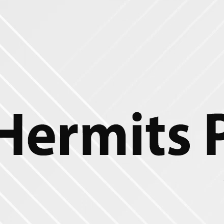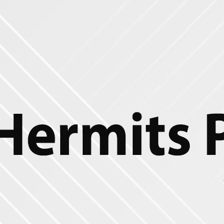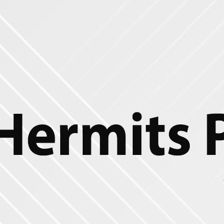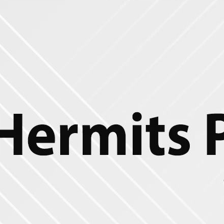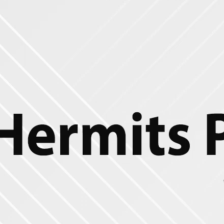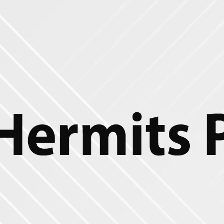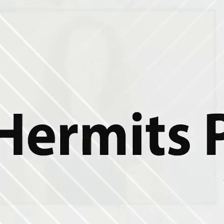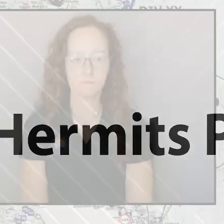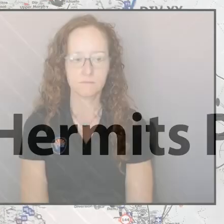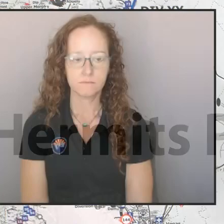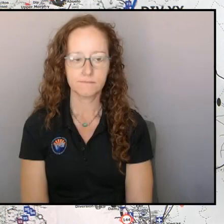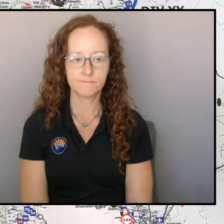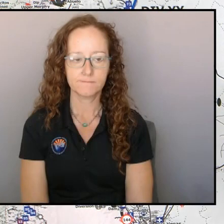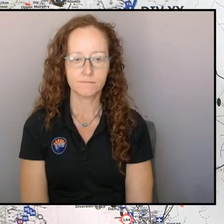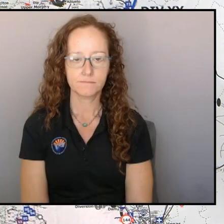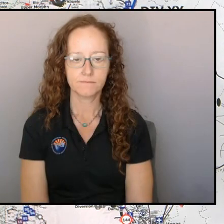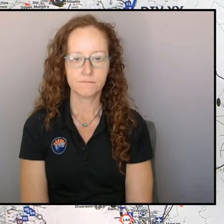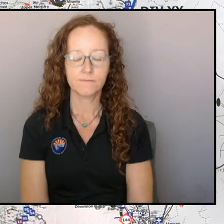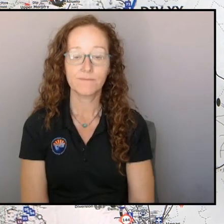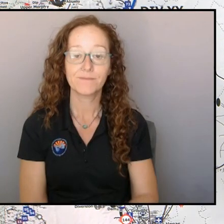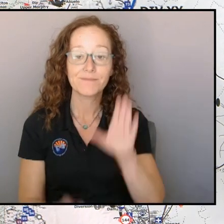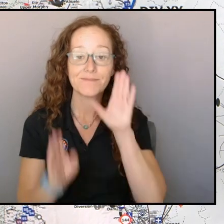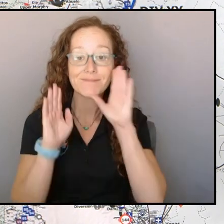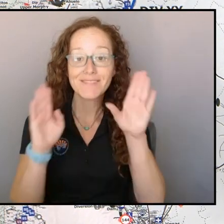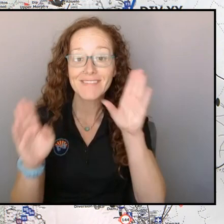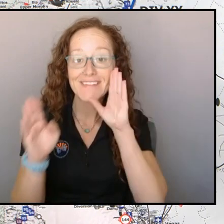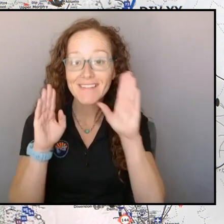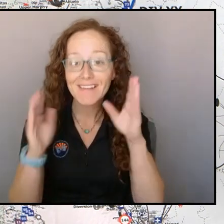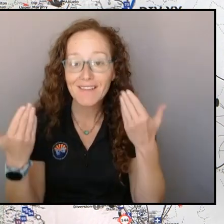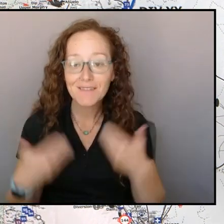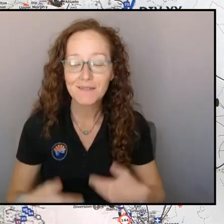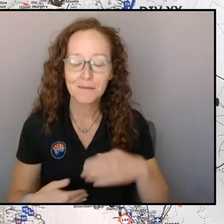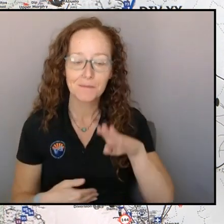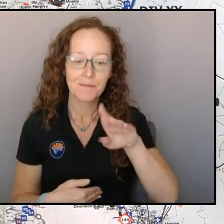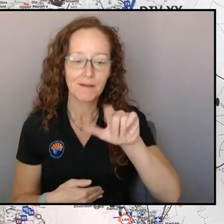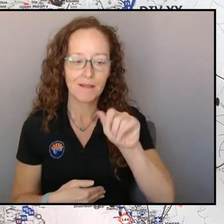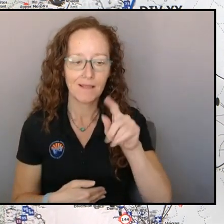Hello, everyone. Bladen Breitreiter, Incident